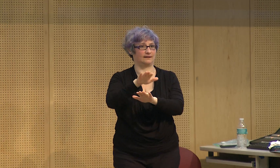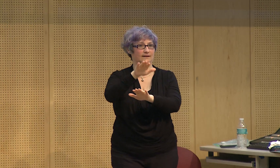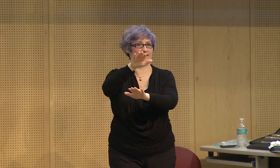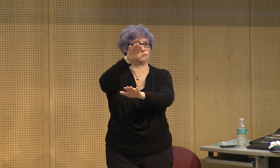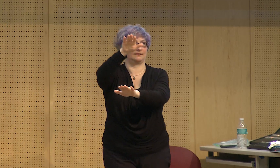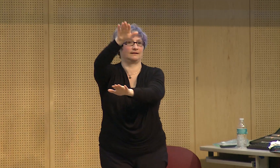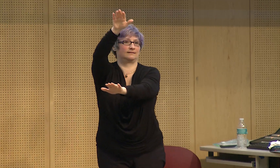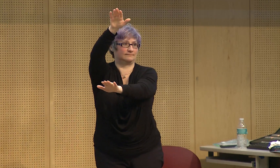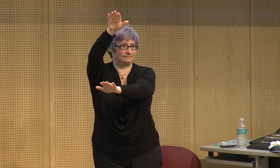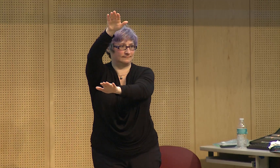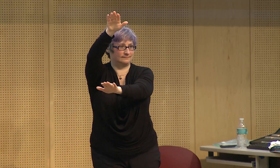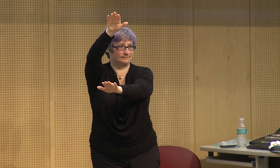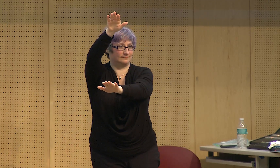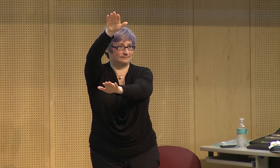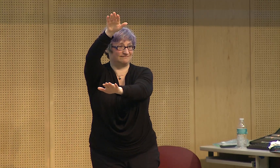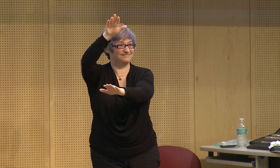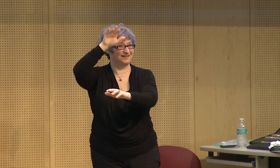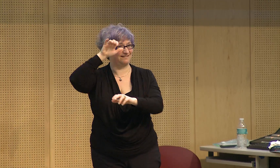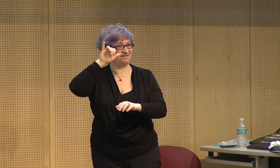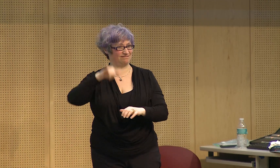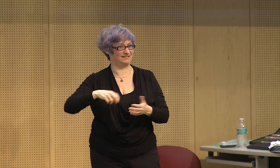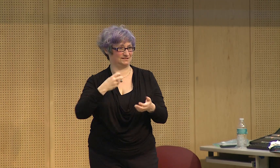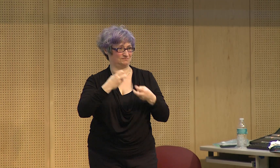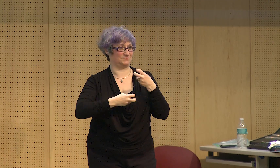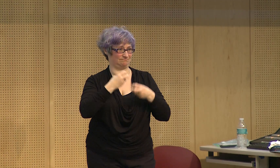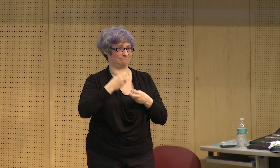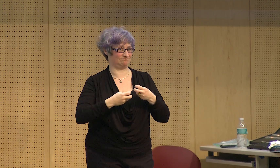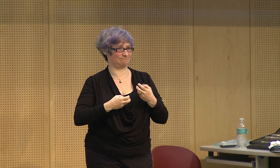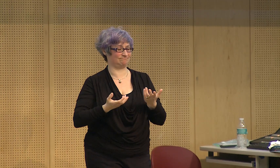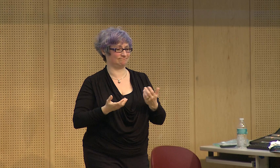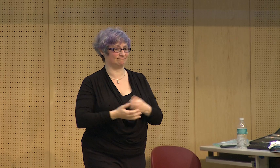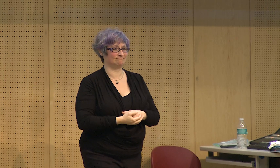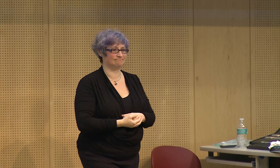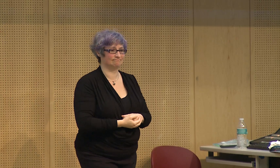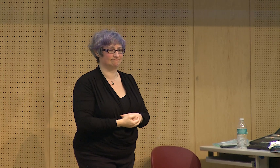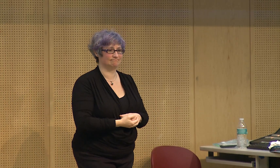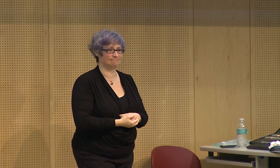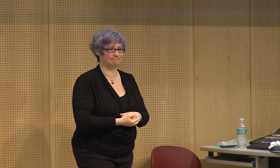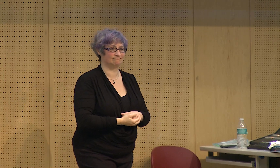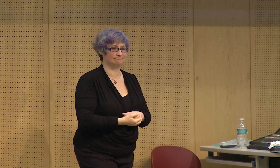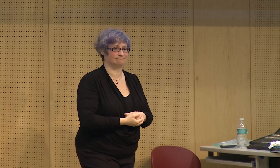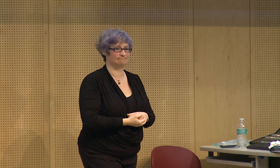but the gap widens as children age and progress through the educational system.